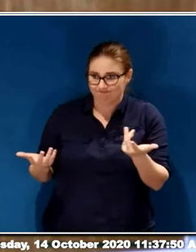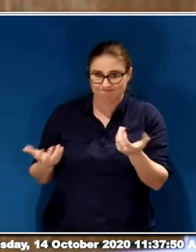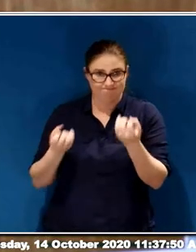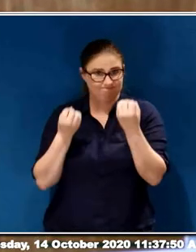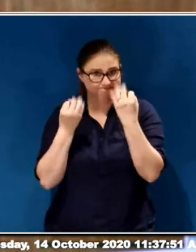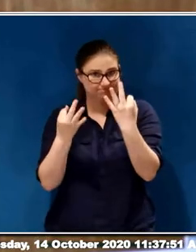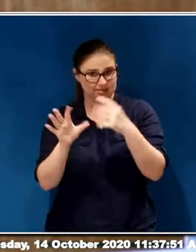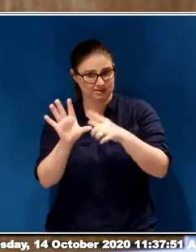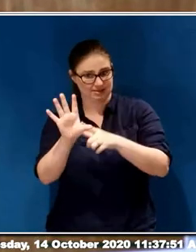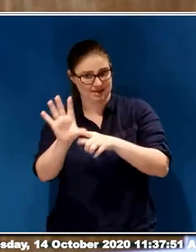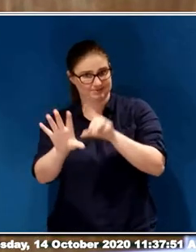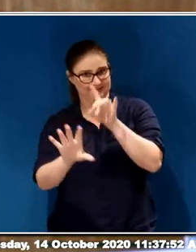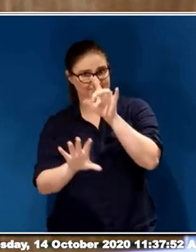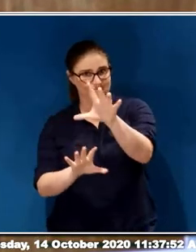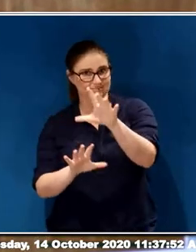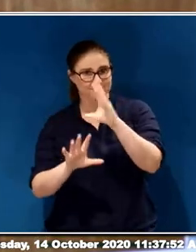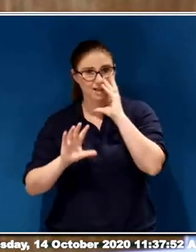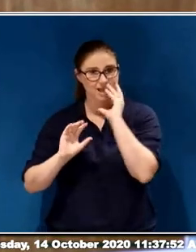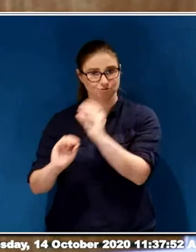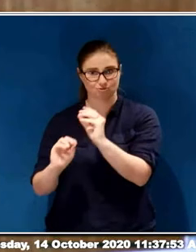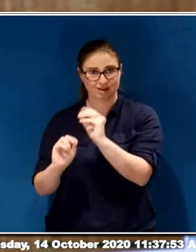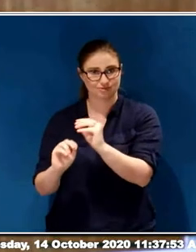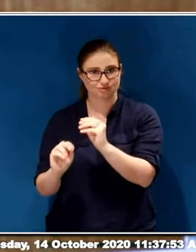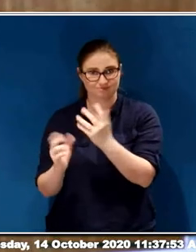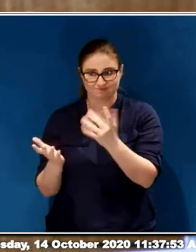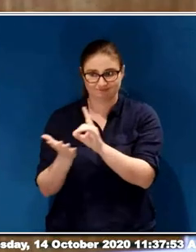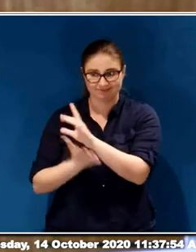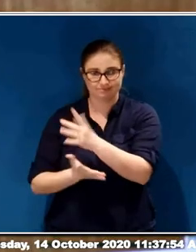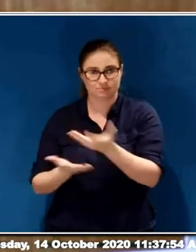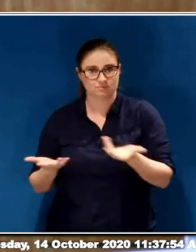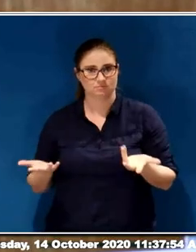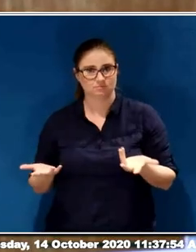and he is so traumatised.